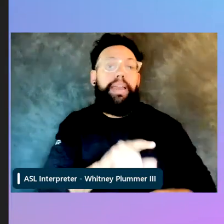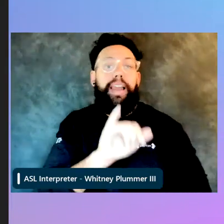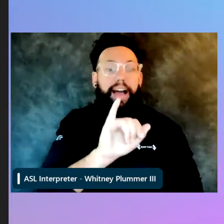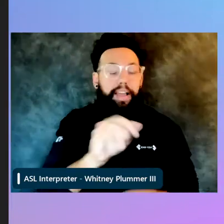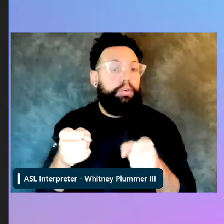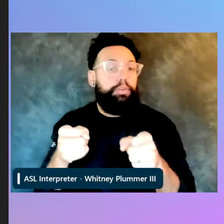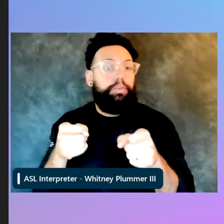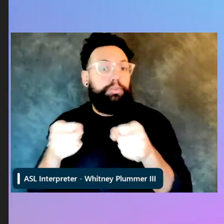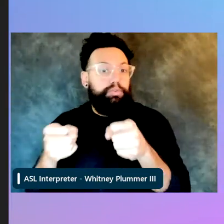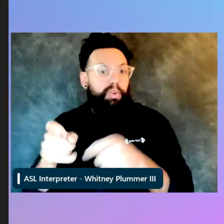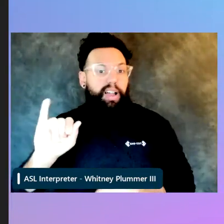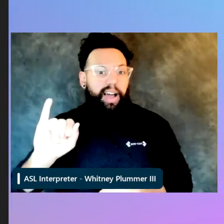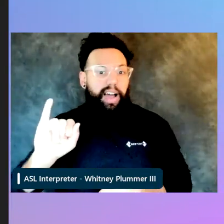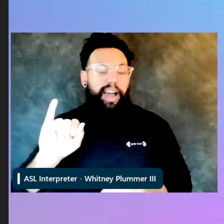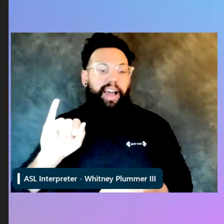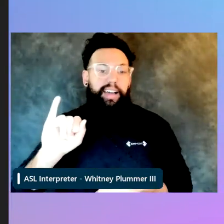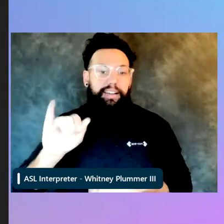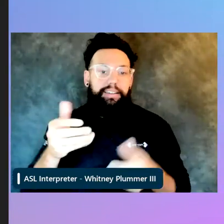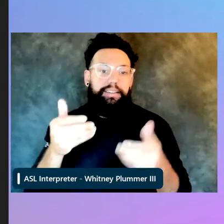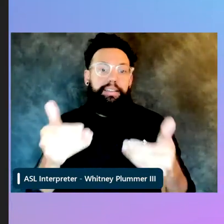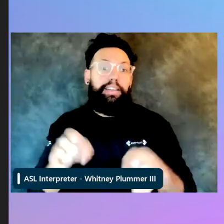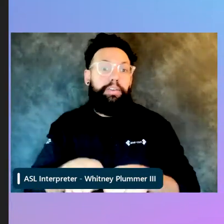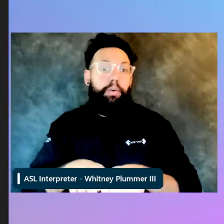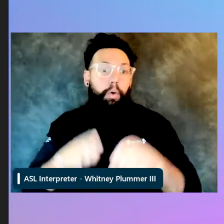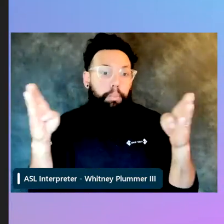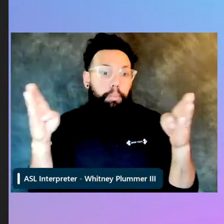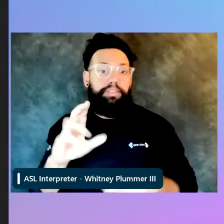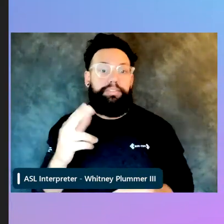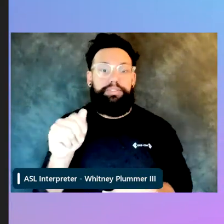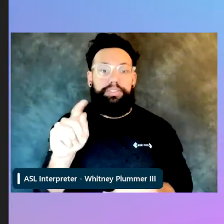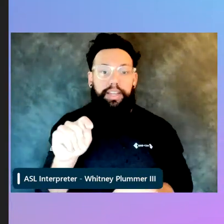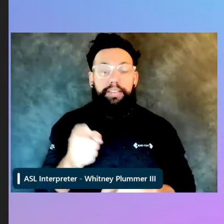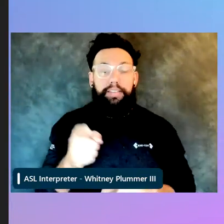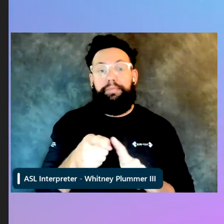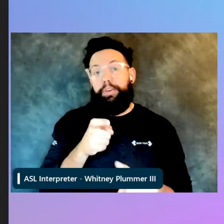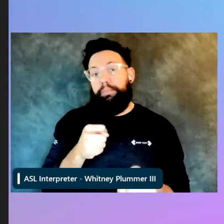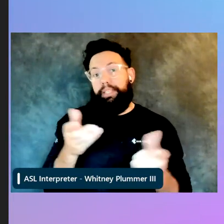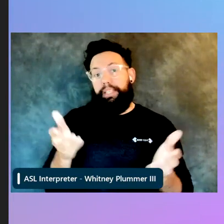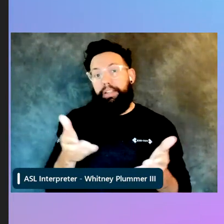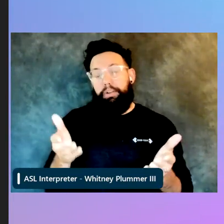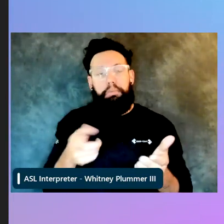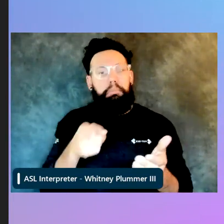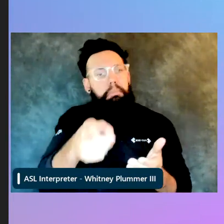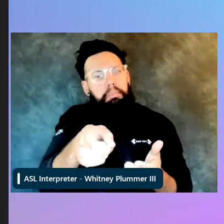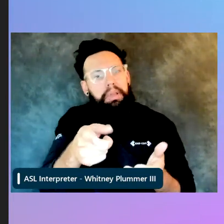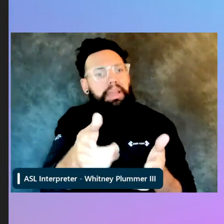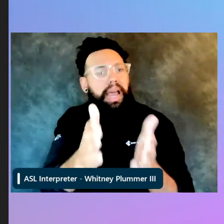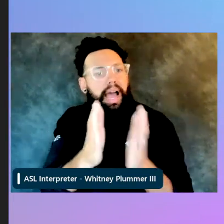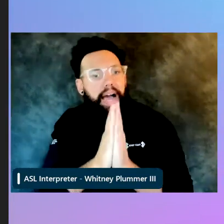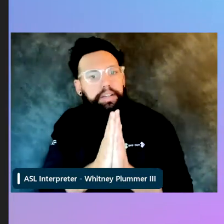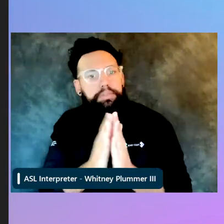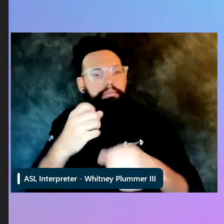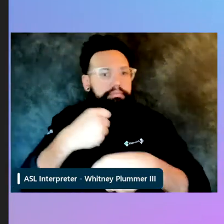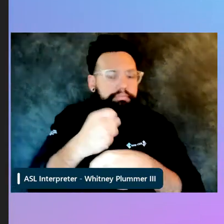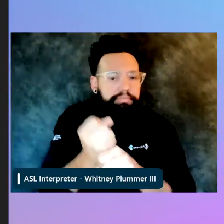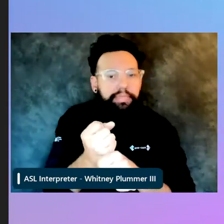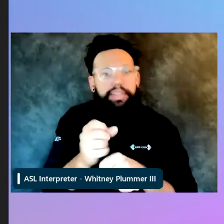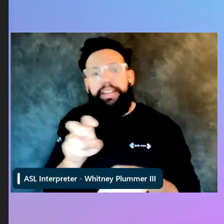the GitHub Copilot inline chat. From here I will simply ask it to help me create a navigation